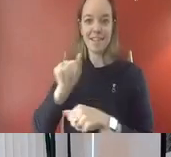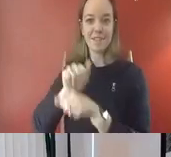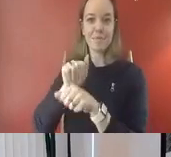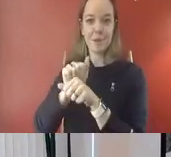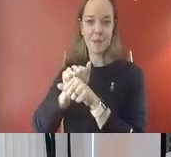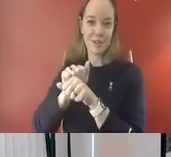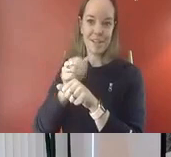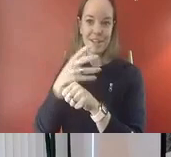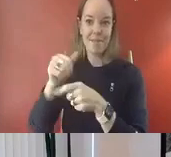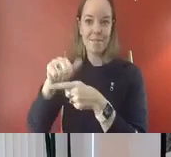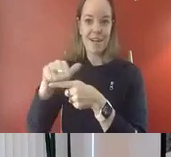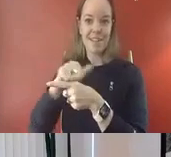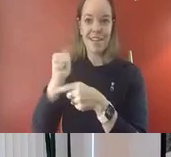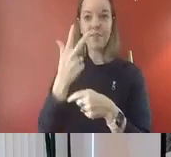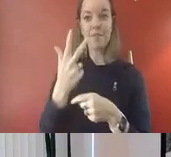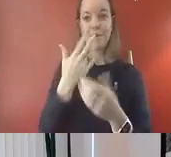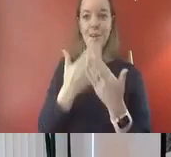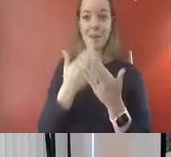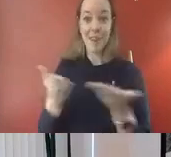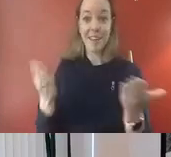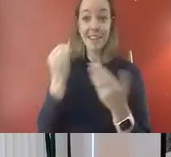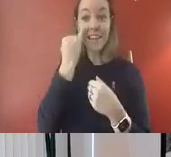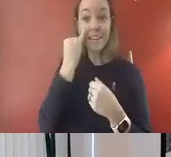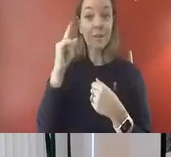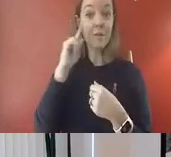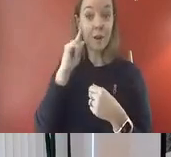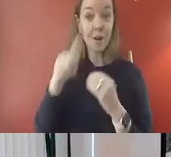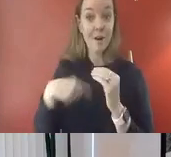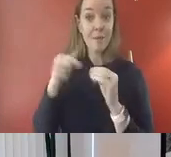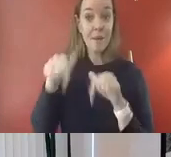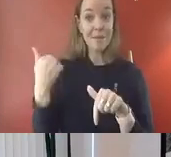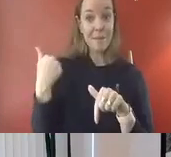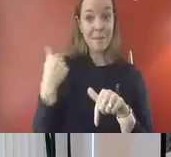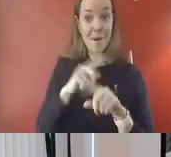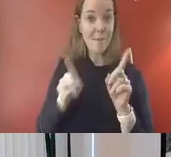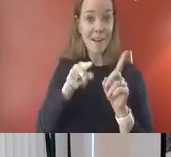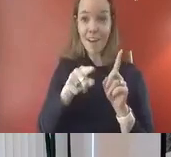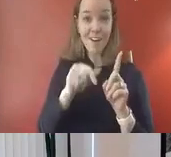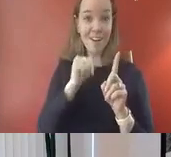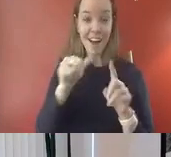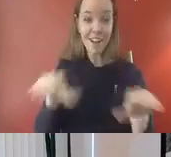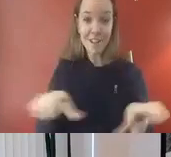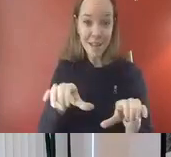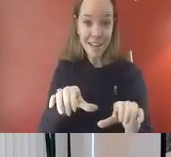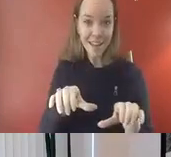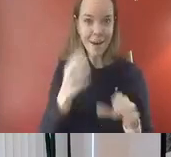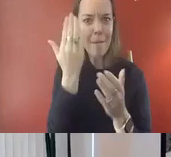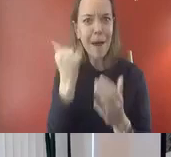you're not doing it I would ask you why Things". If you've heard of this and not? And then if you haven't heard of it, you're not doing it I would ask you why